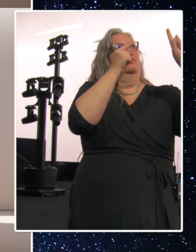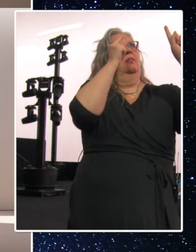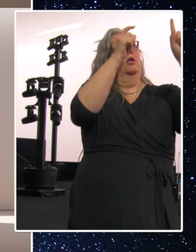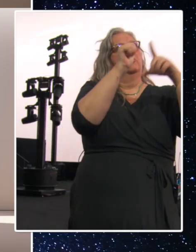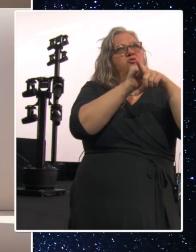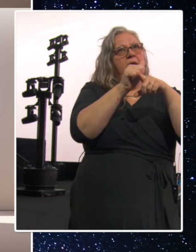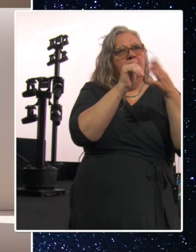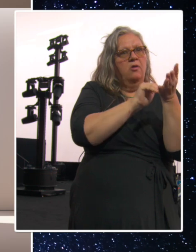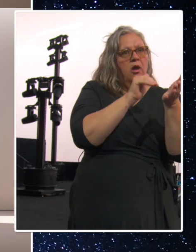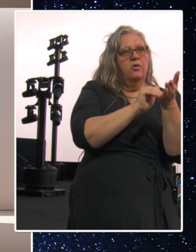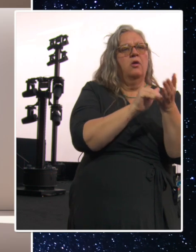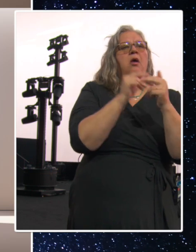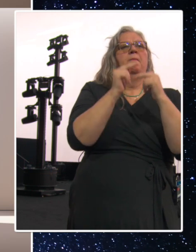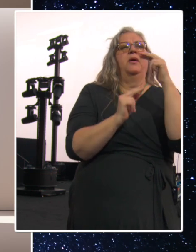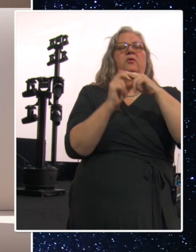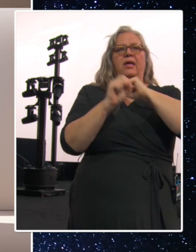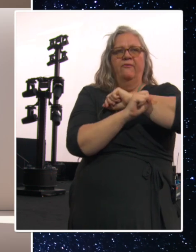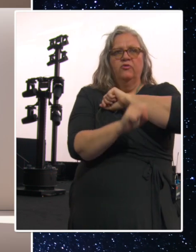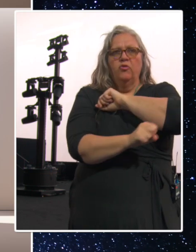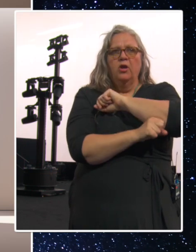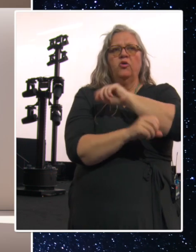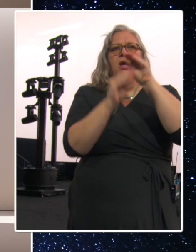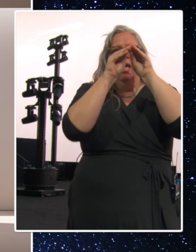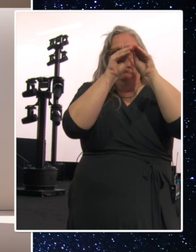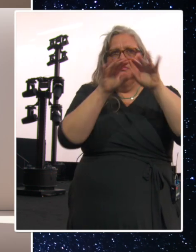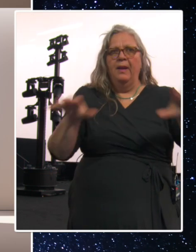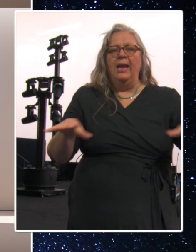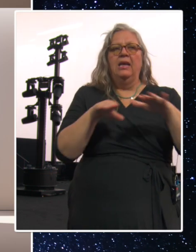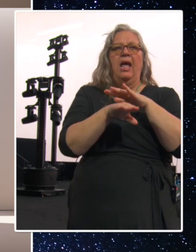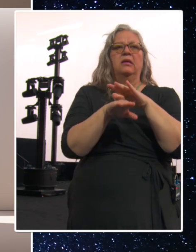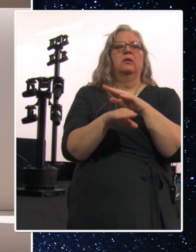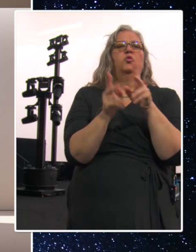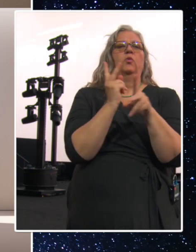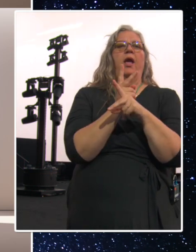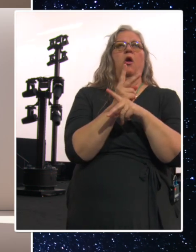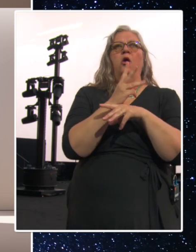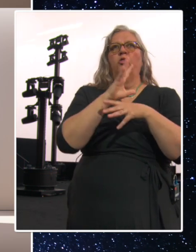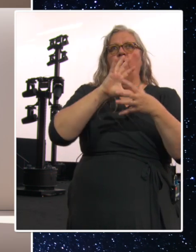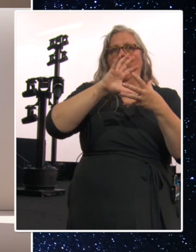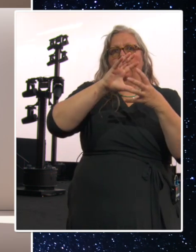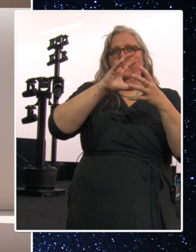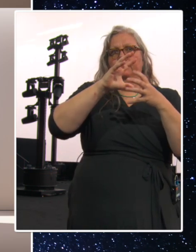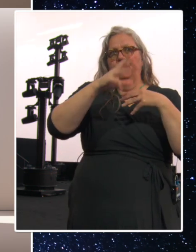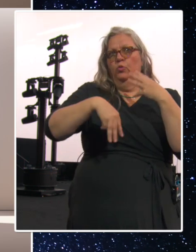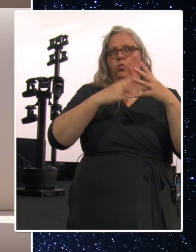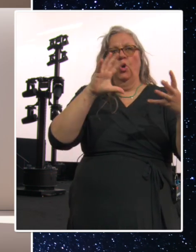Building doctors, building infrastructure, and expanding access to care worldwide.